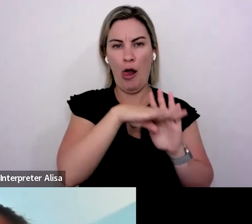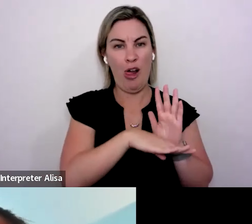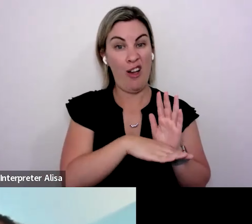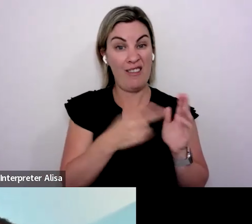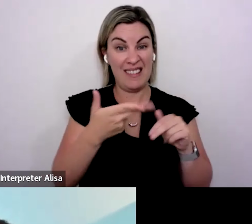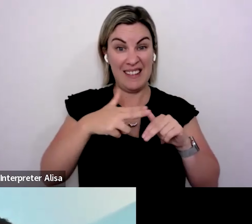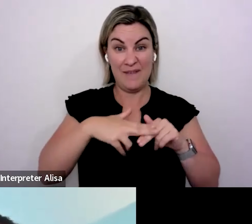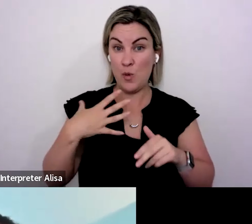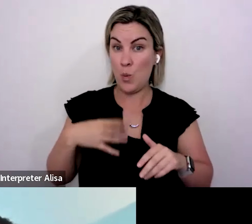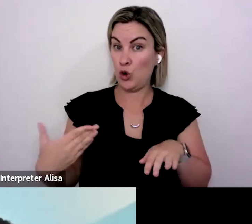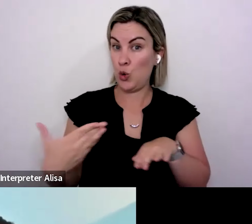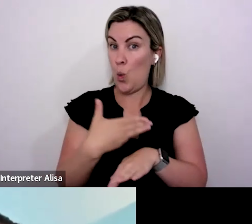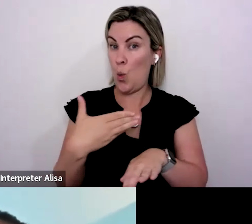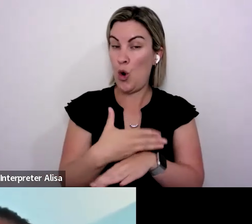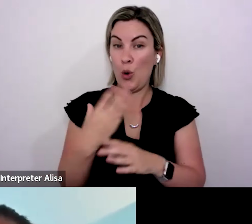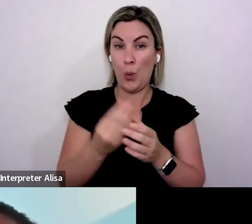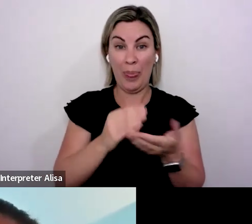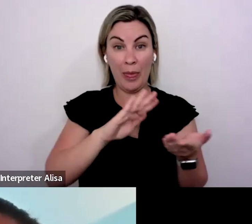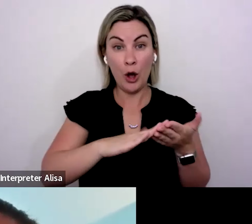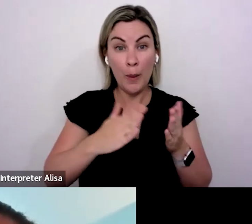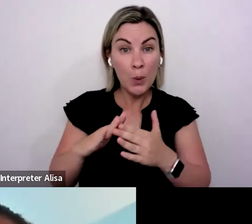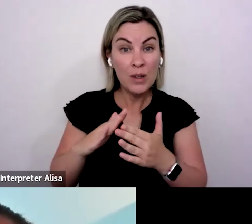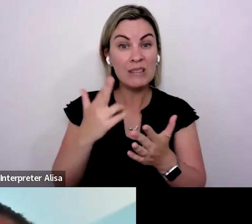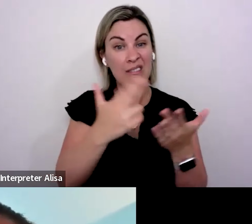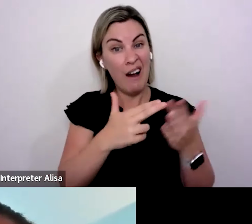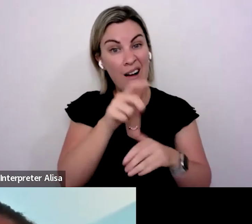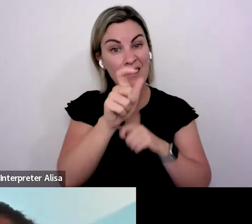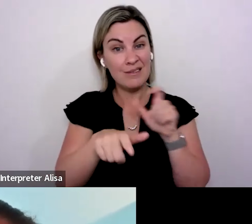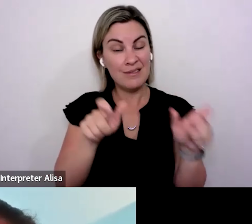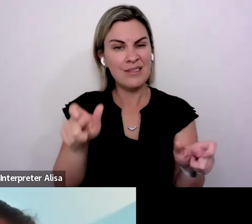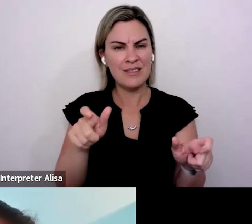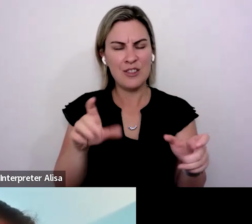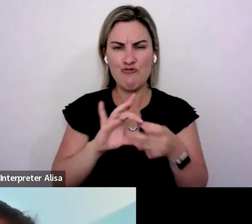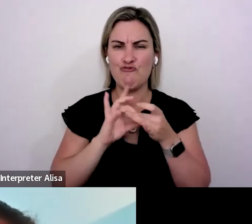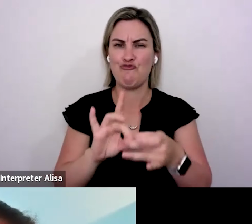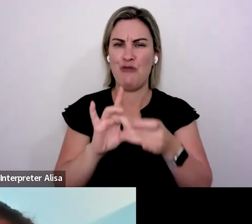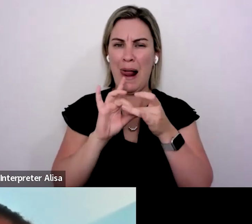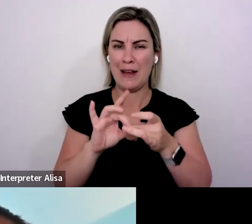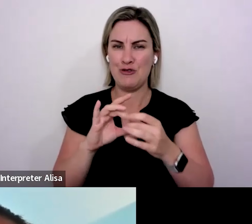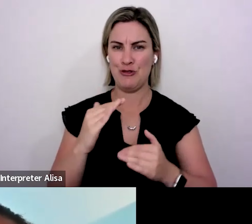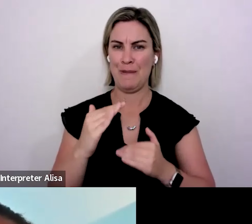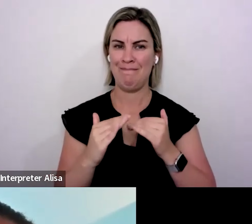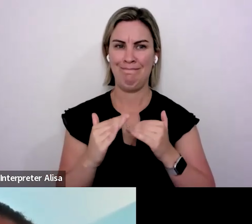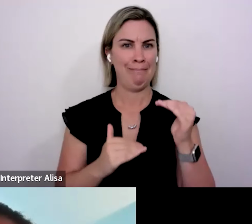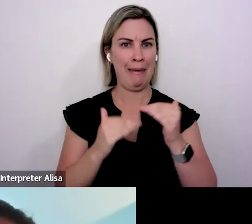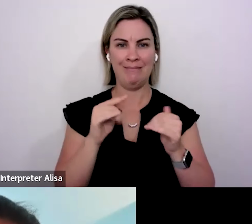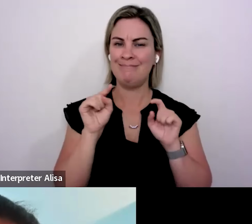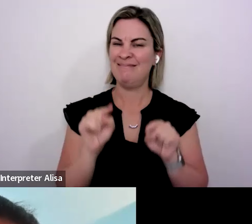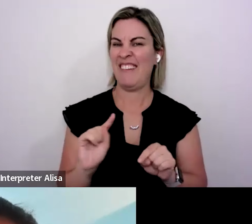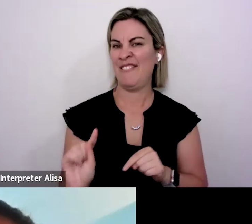Relationship building is really the first step when wanting to work with First Nations communities.